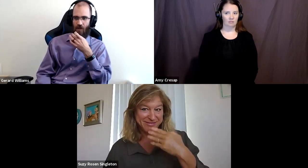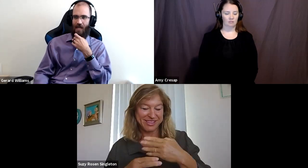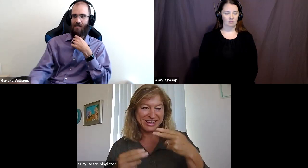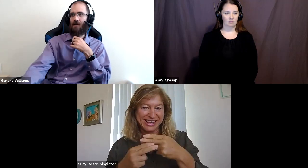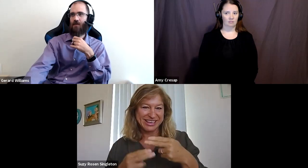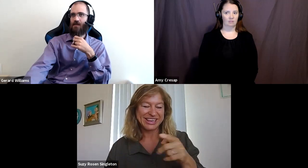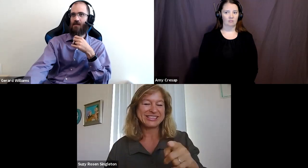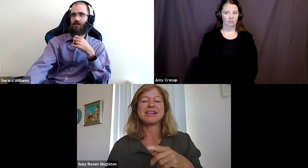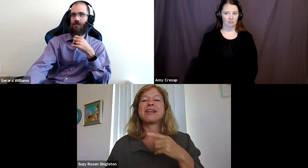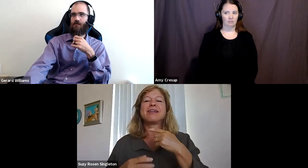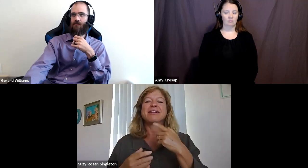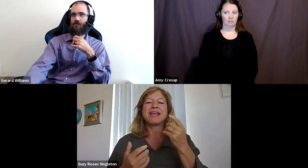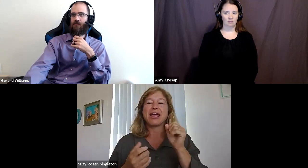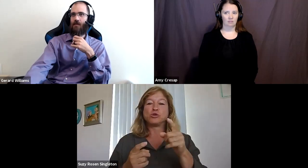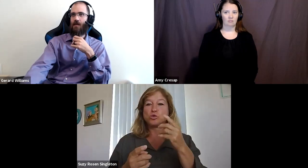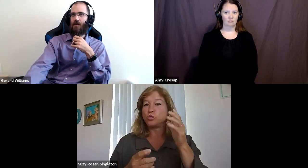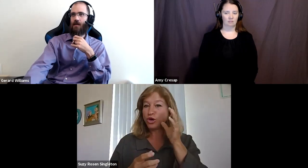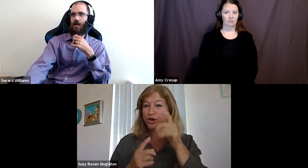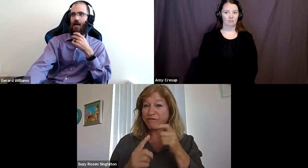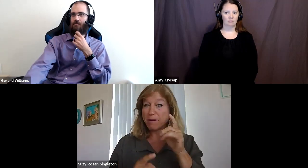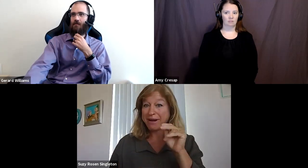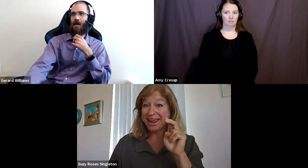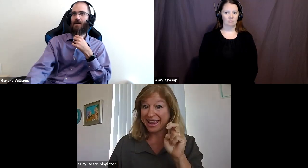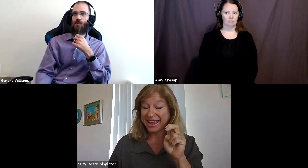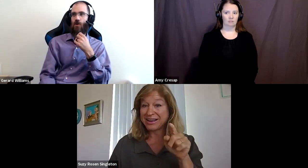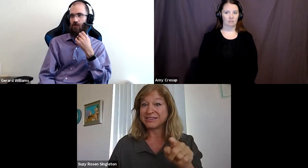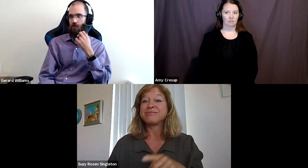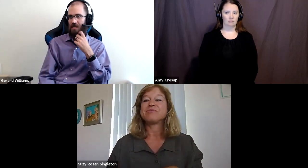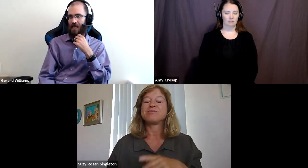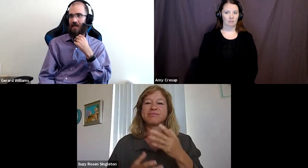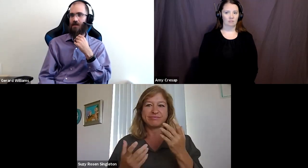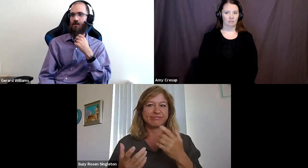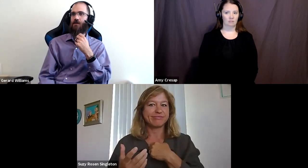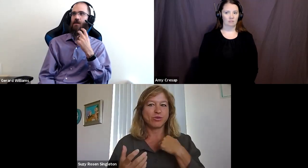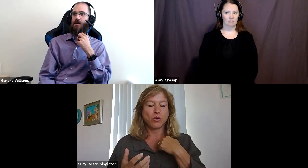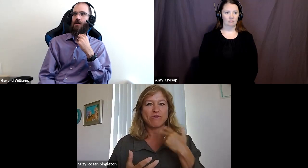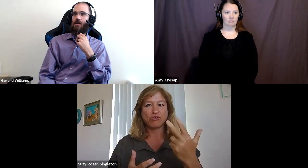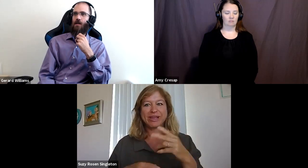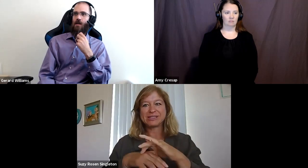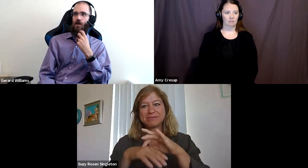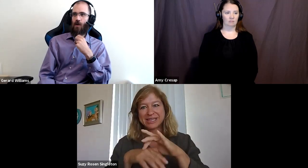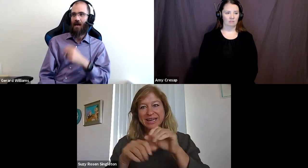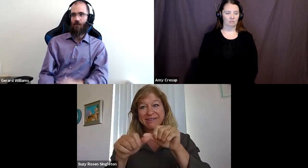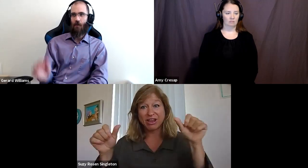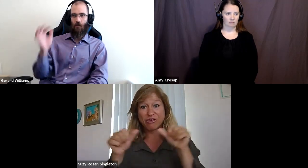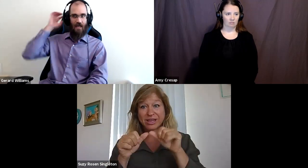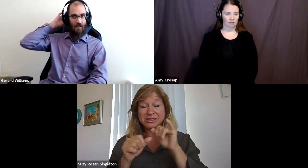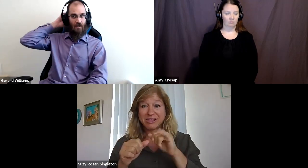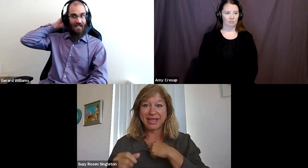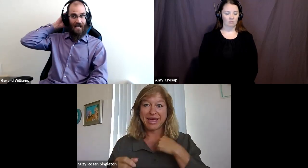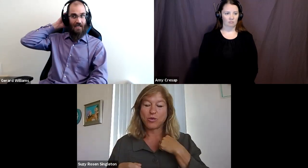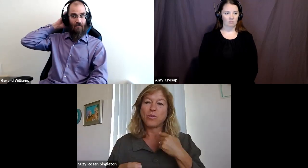next slide please. As you heard from Diane, we have three substantive